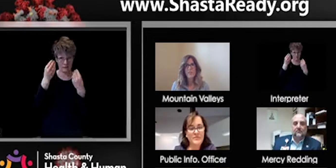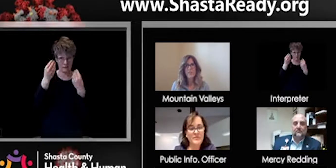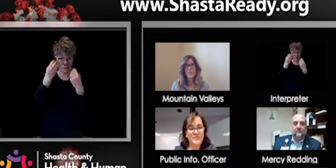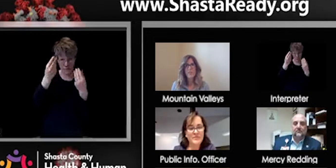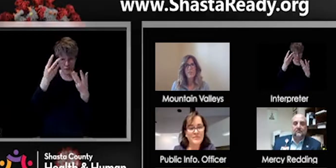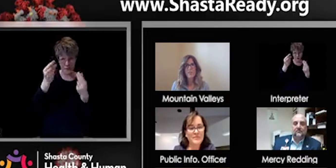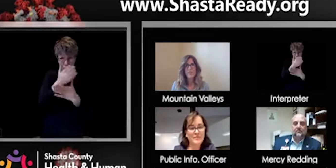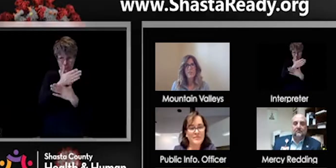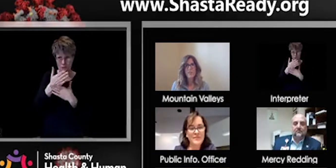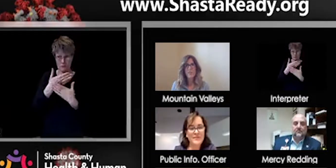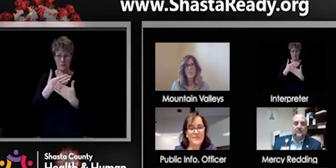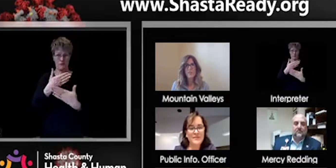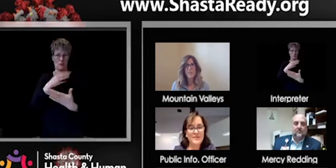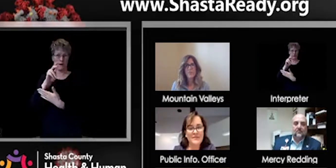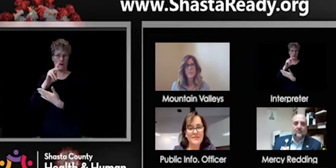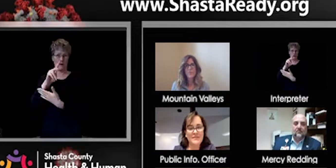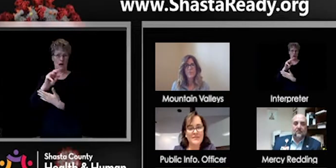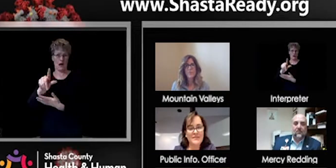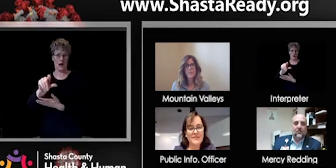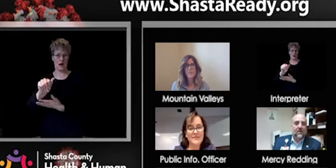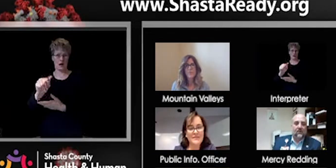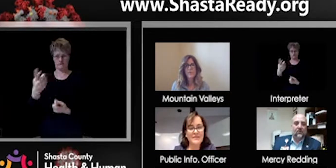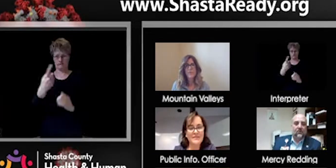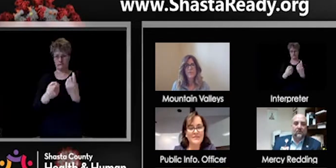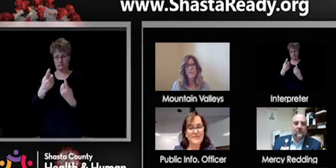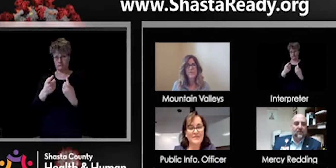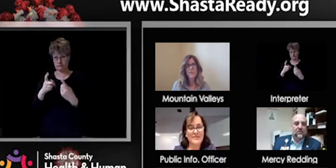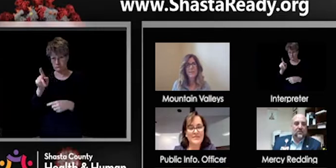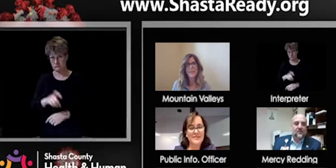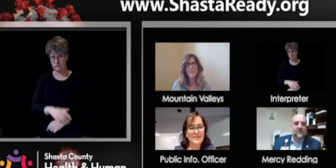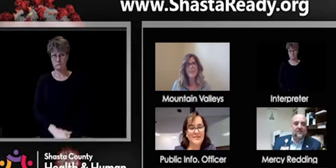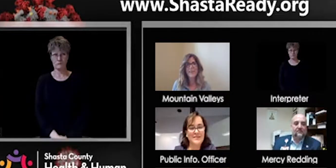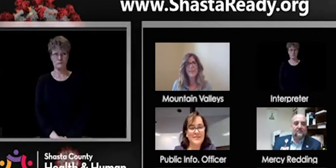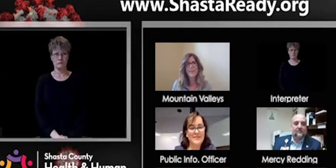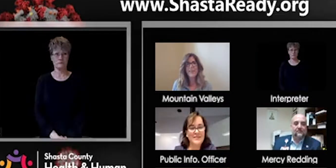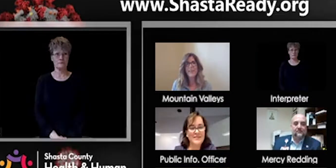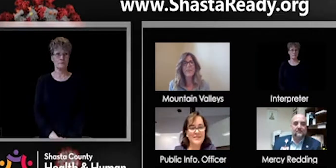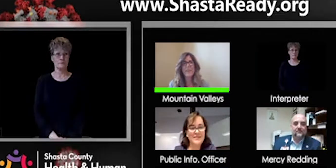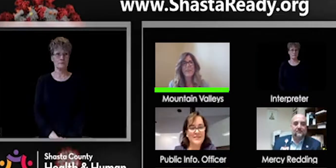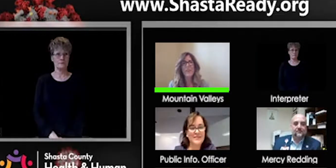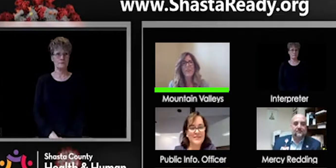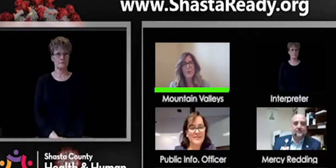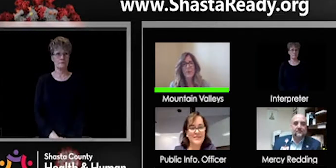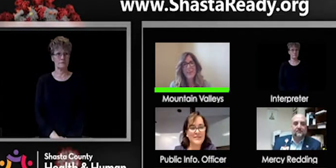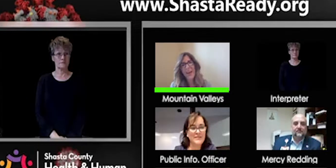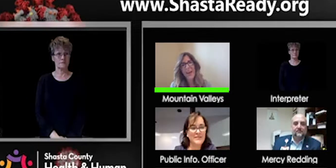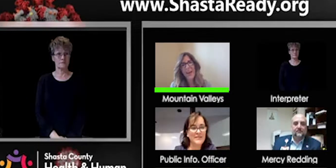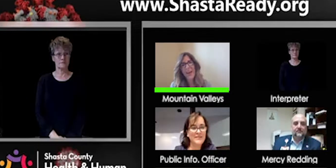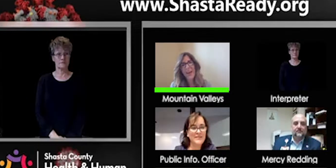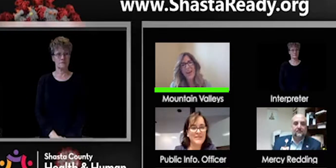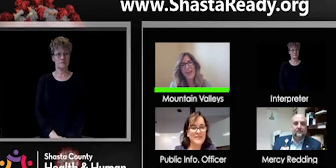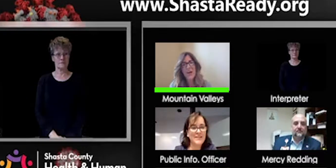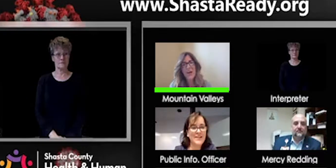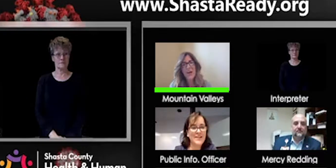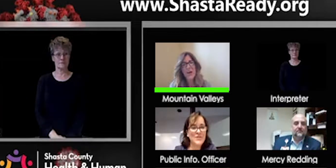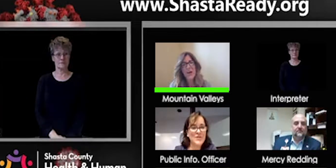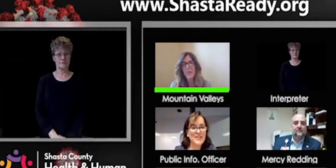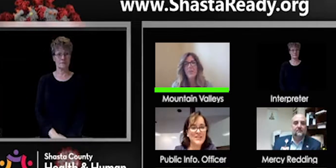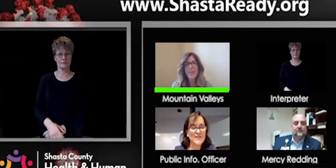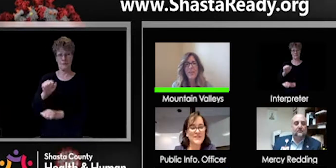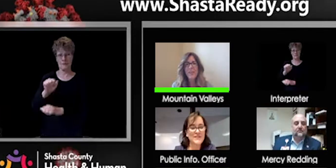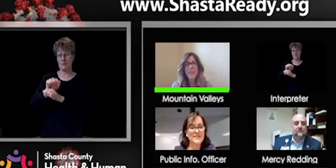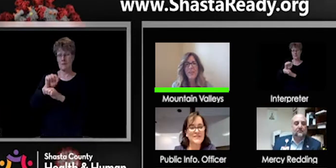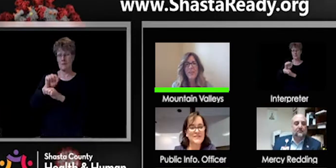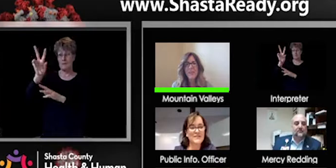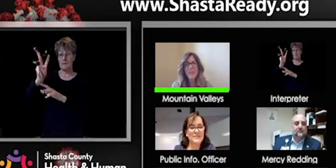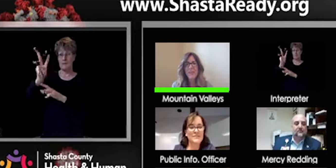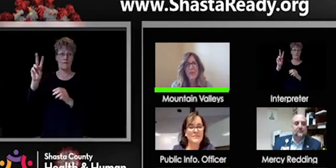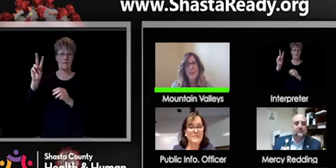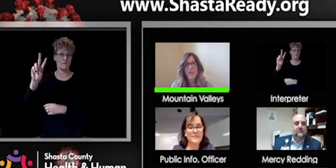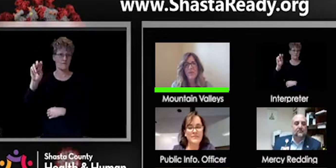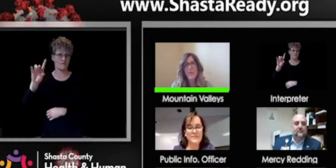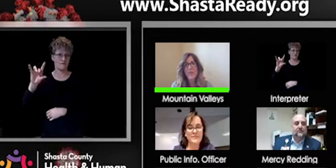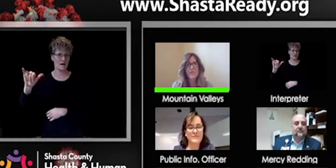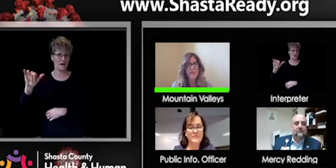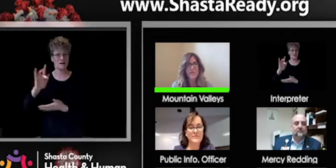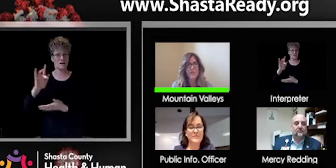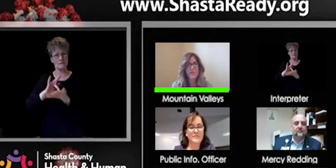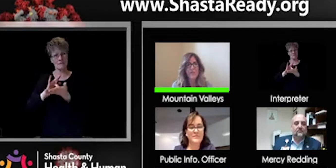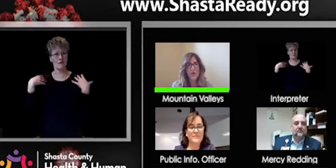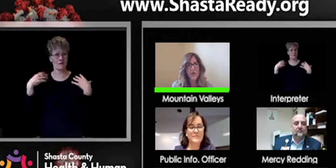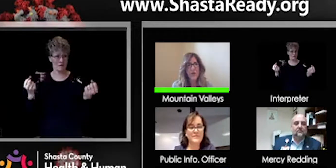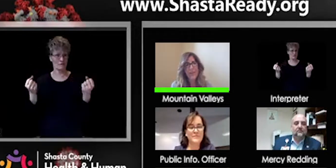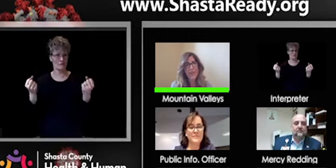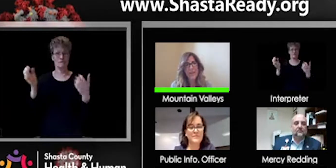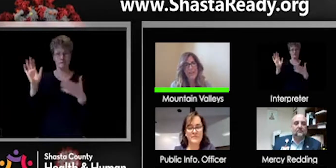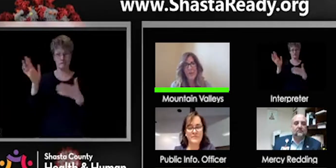Good morning, I have kind of just a brief update. We’re kind of status quo at our